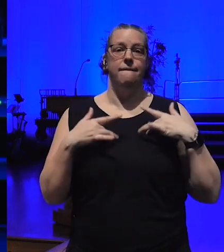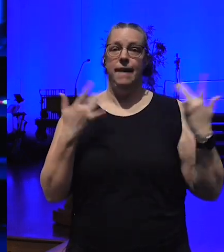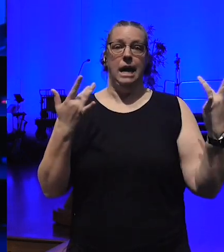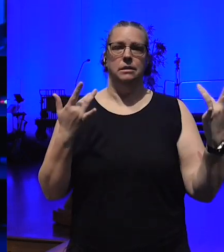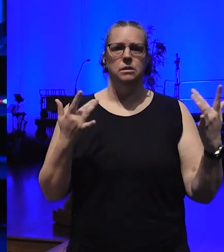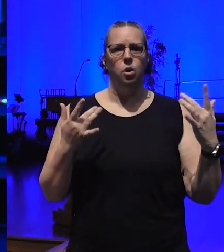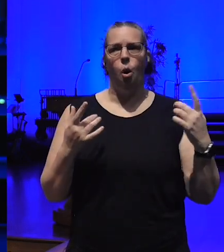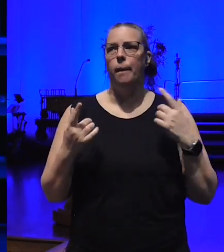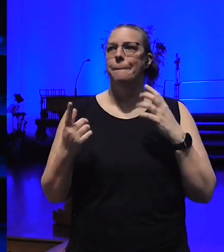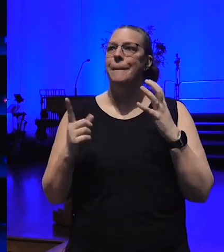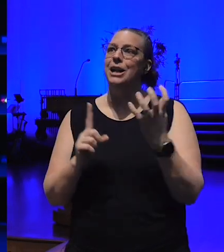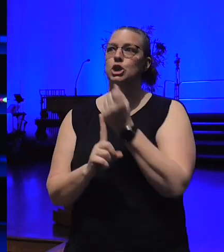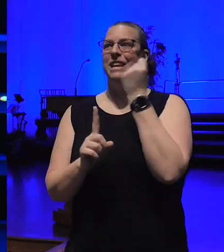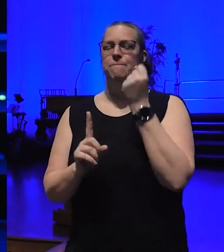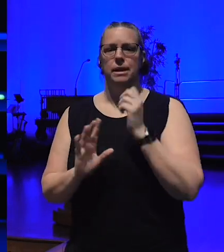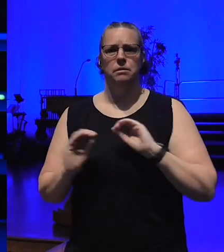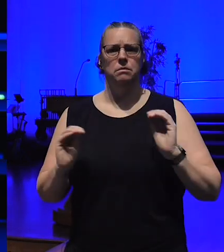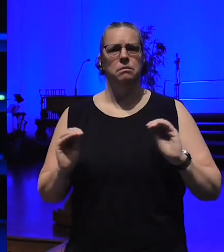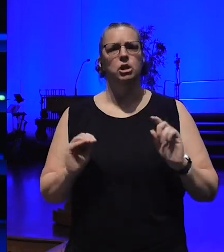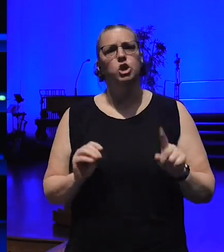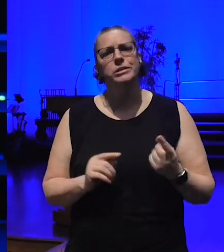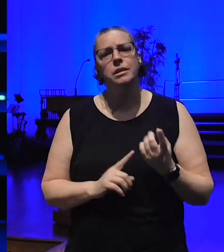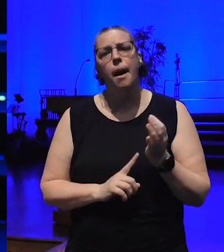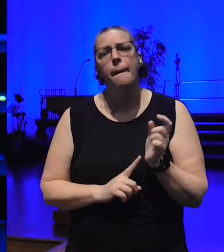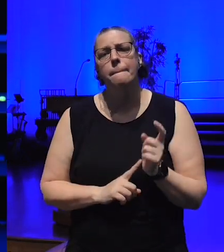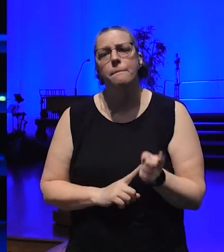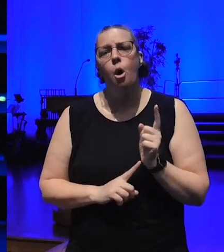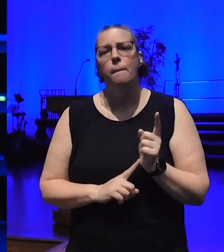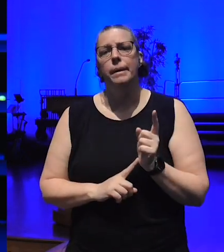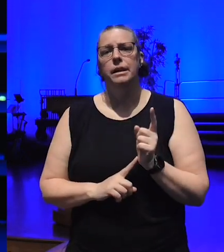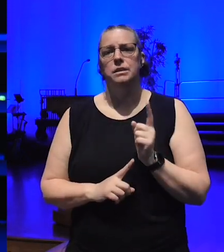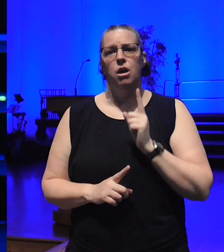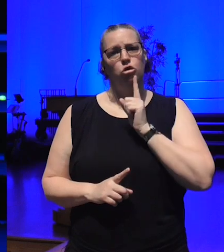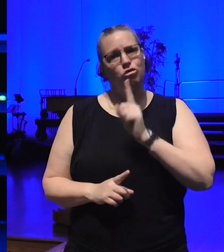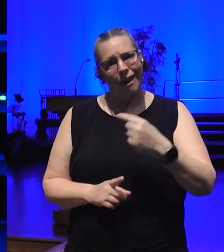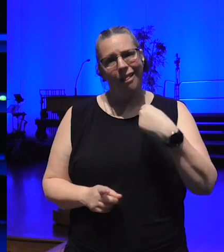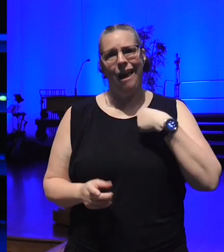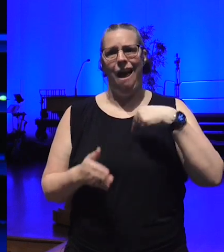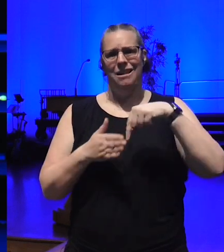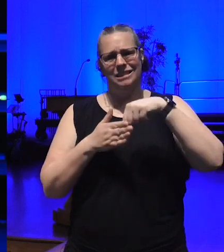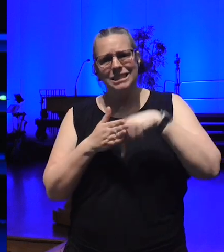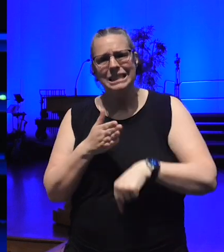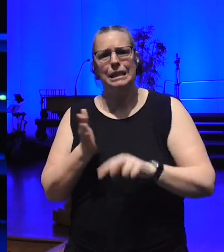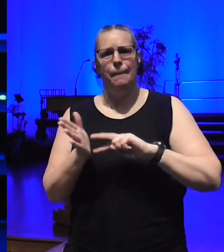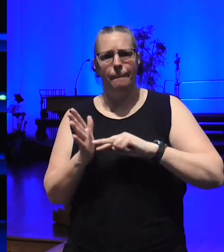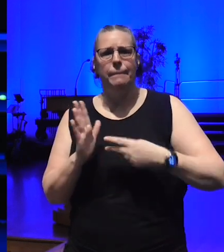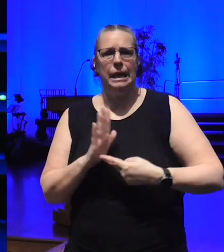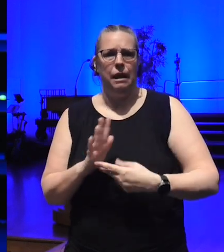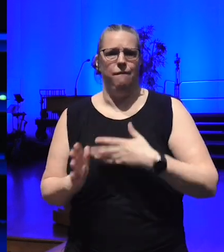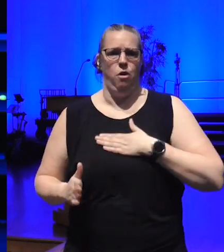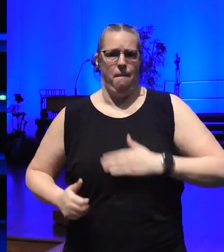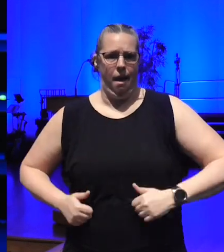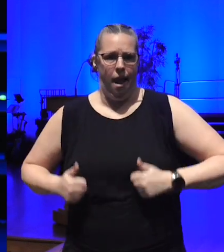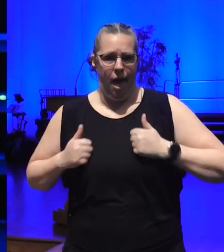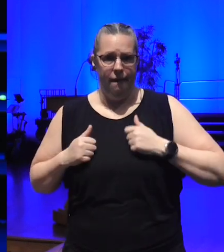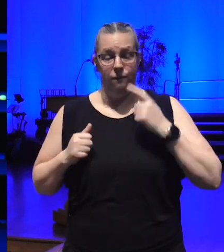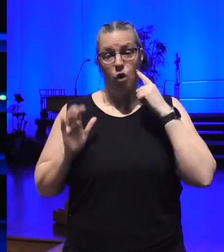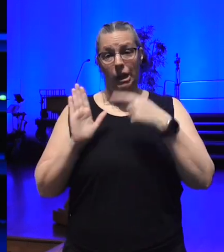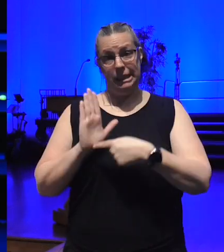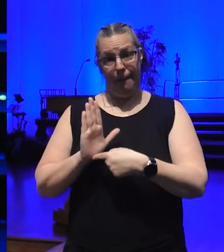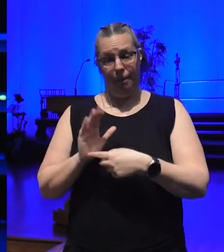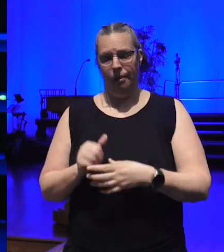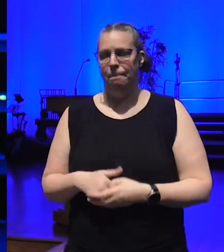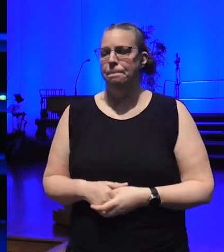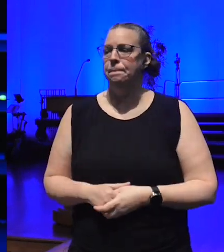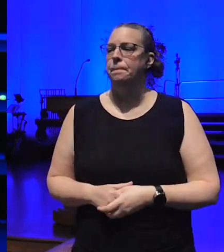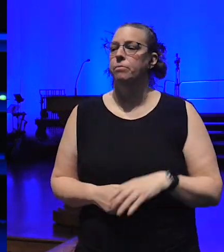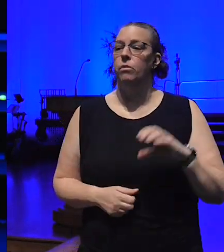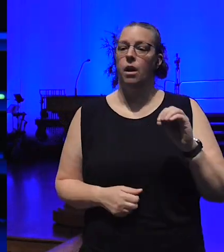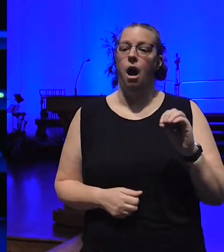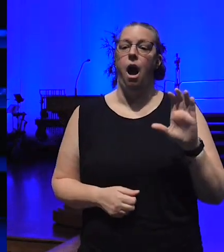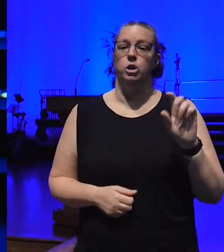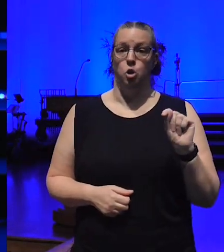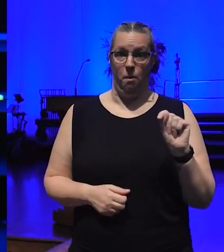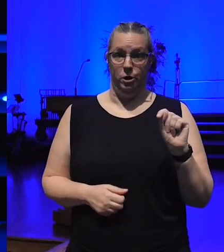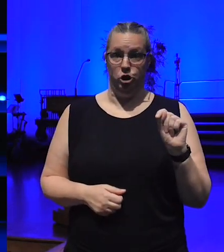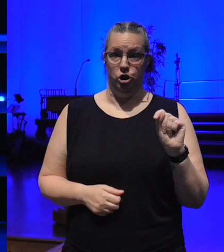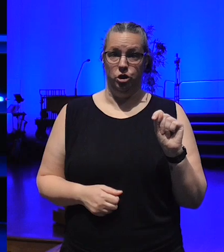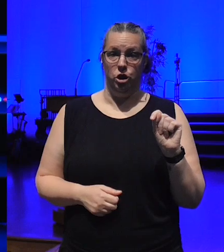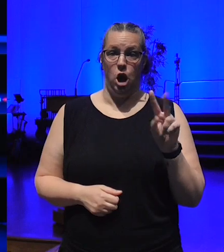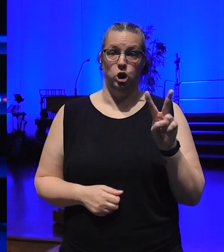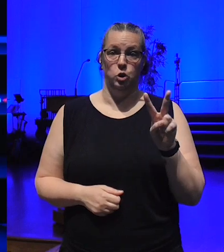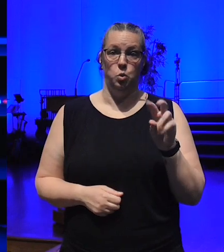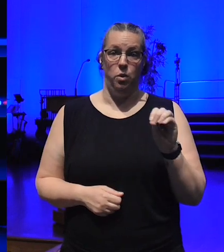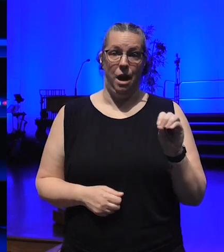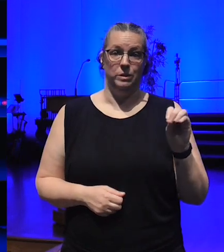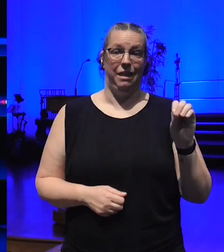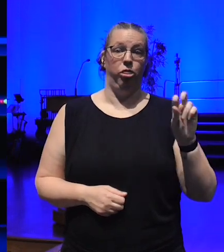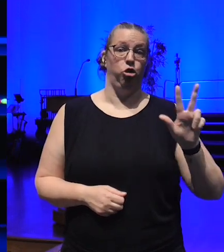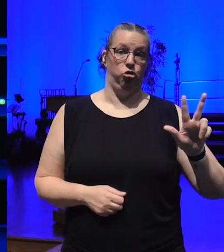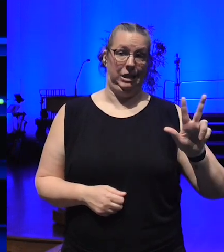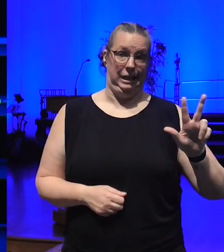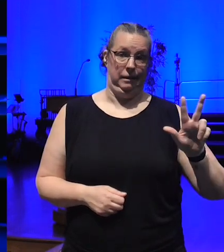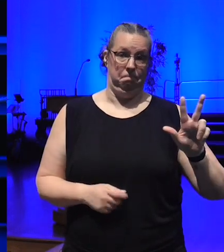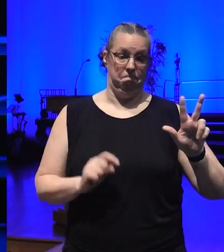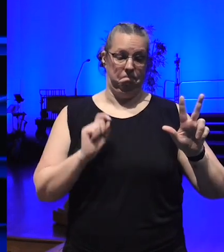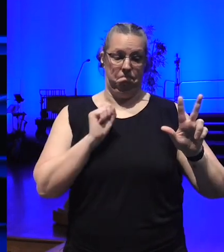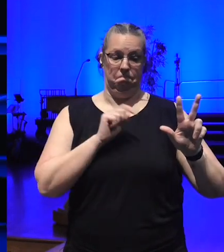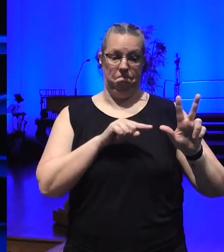just be a moment that seeps meaning for my life for example October 2003 it's just a few weeks